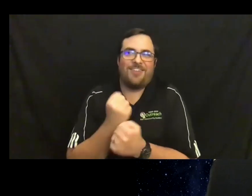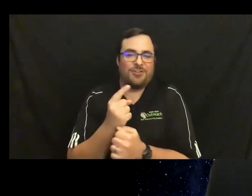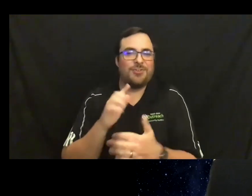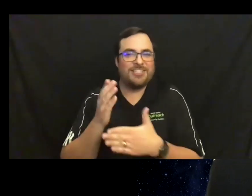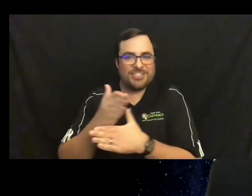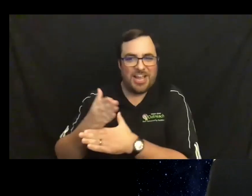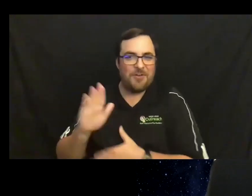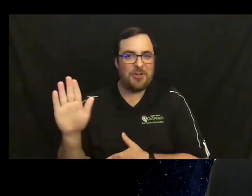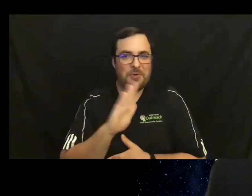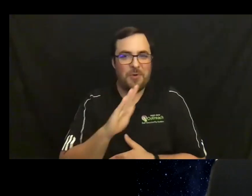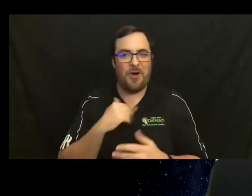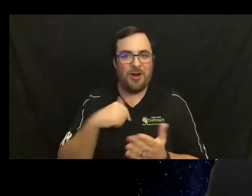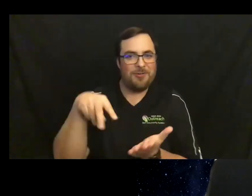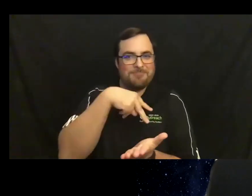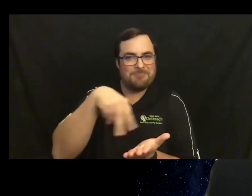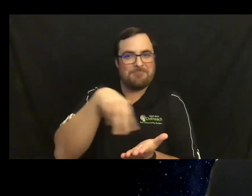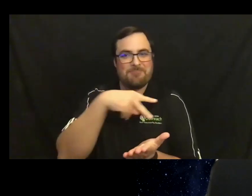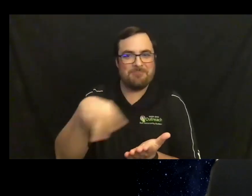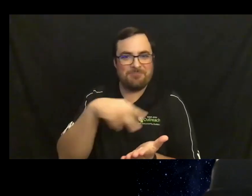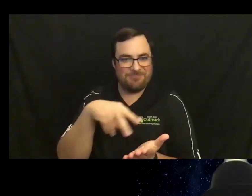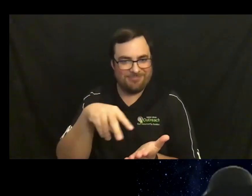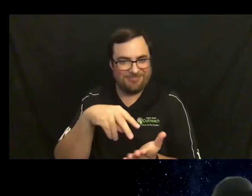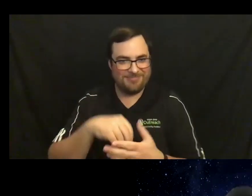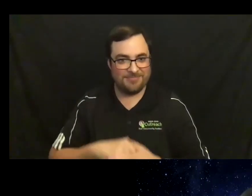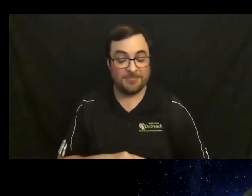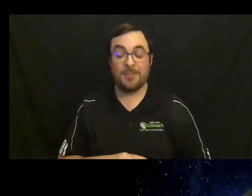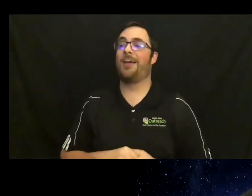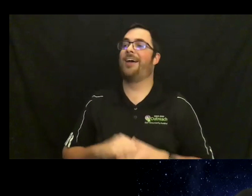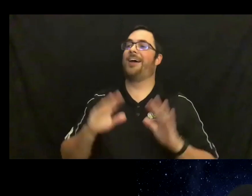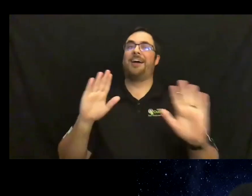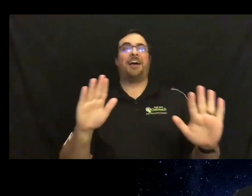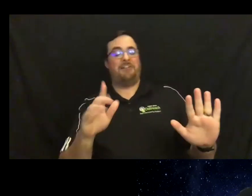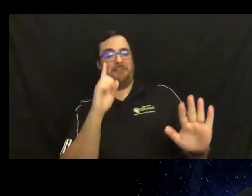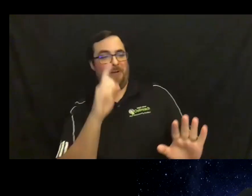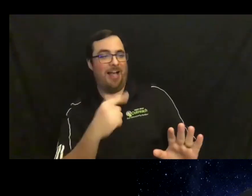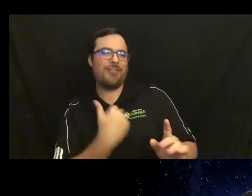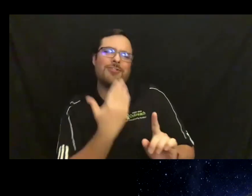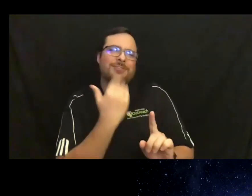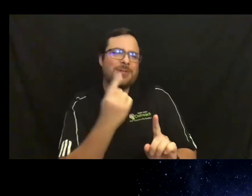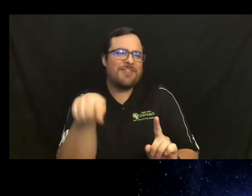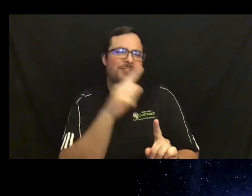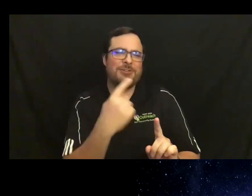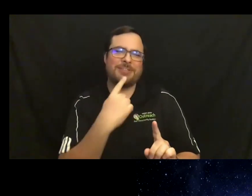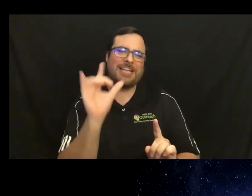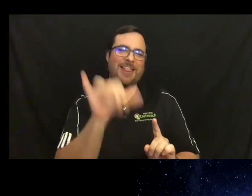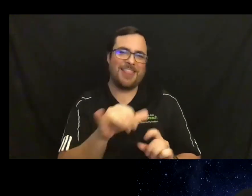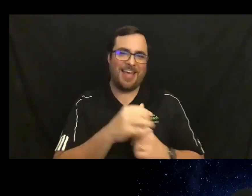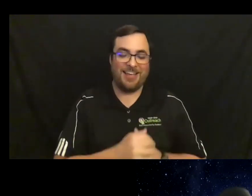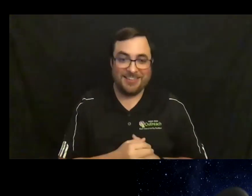your moves with us. Nick: Well, that's really sweet of you. And